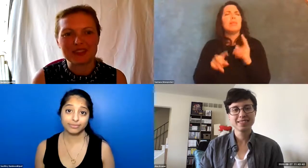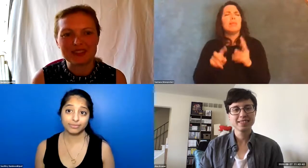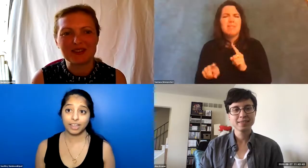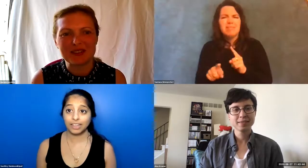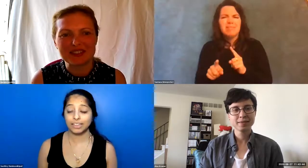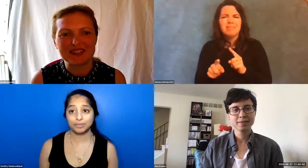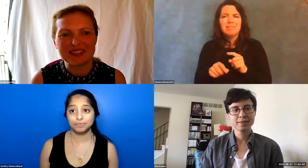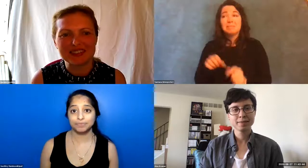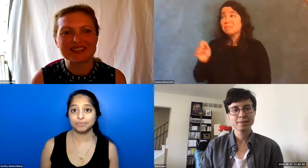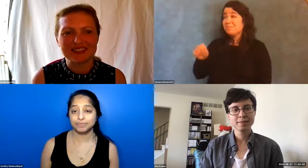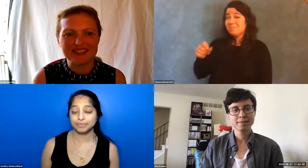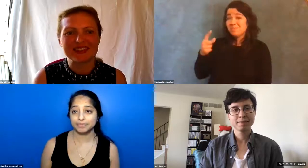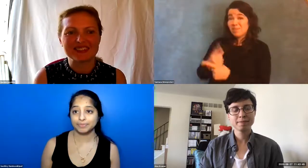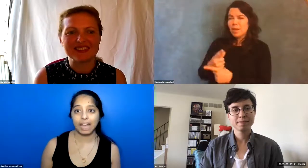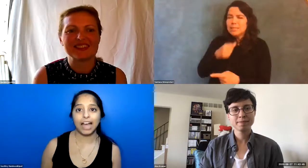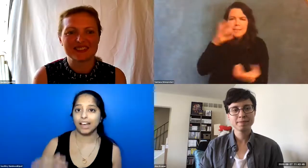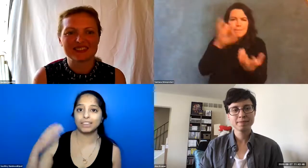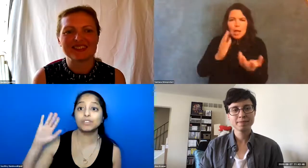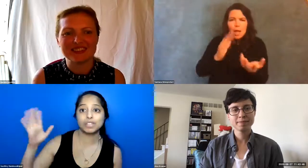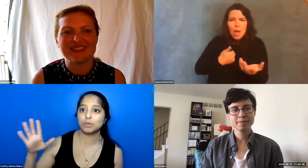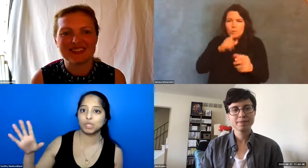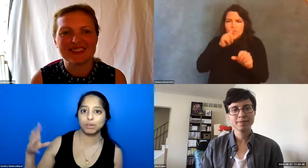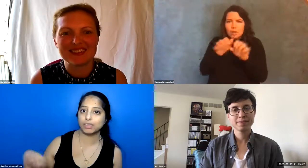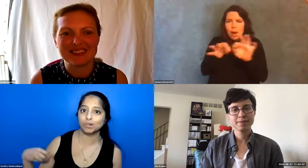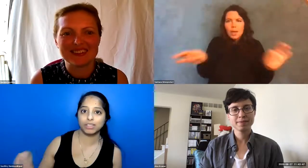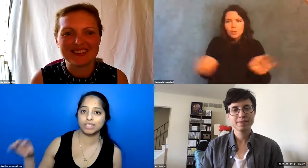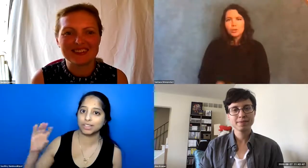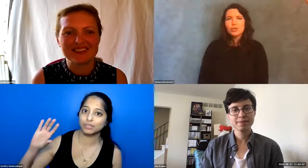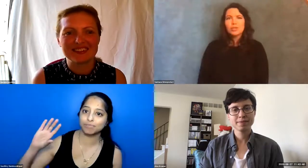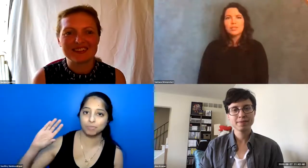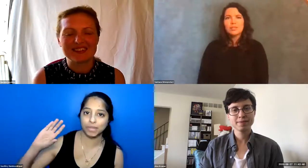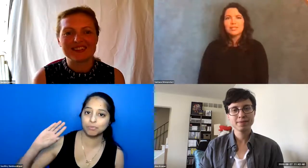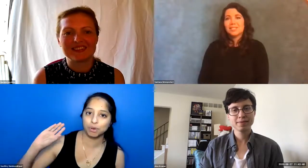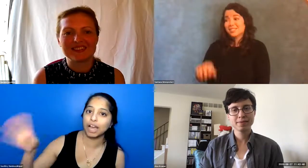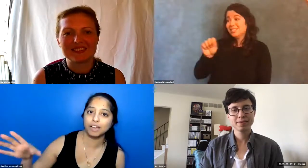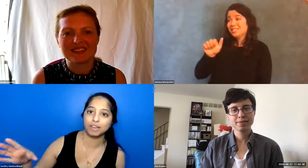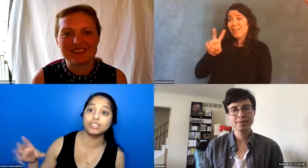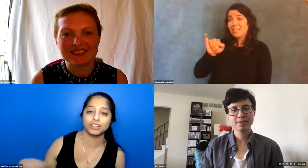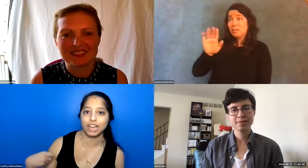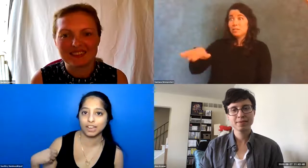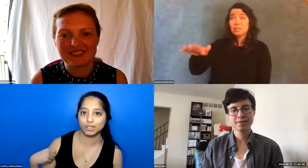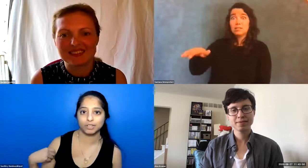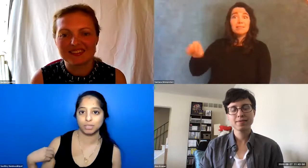Natalia Levshina: Don't meet the reality. Savithry Namboodiripad: I would love to talk with you about this more. This is a big prong in my research.